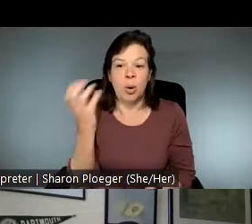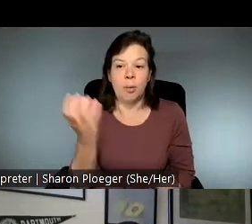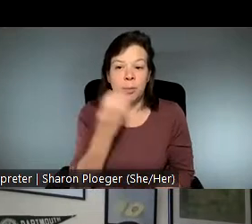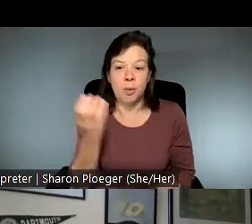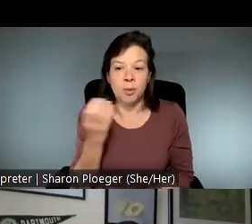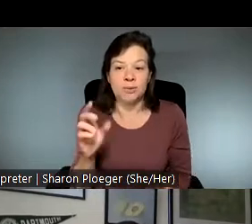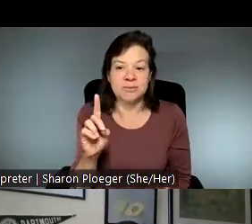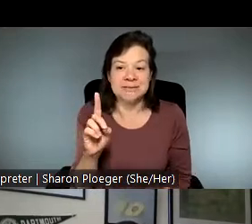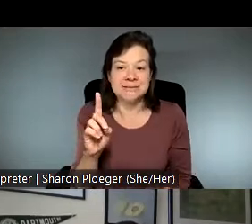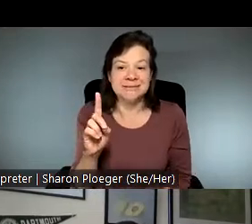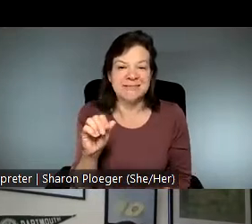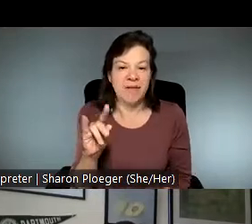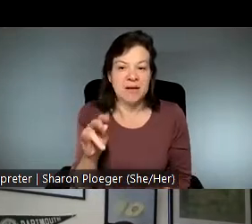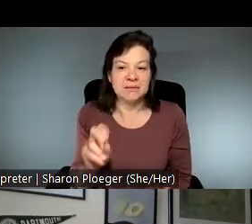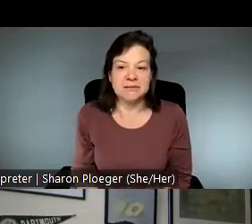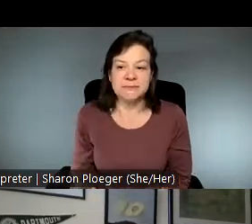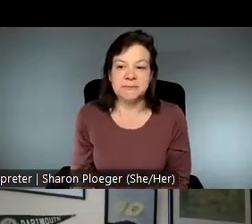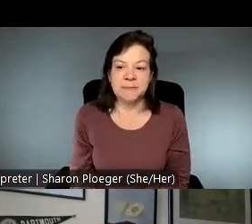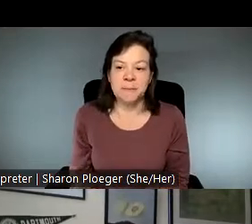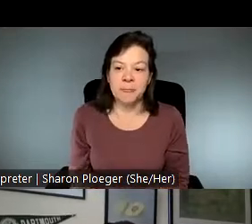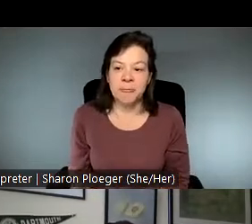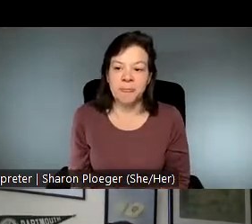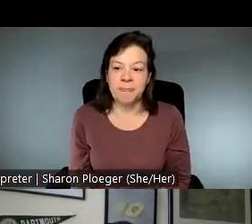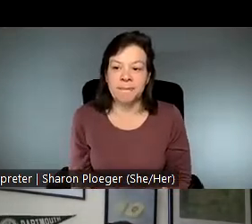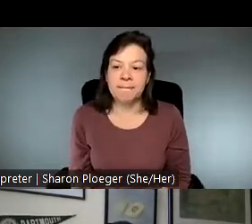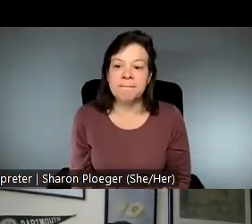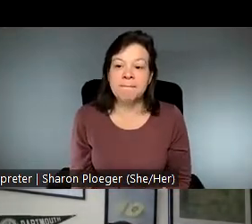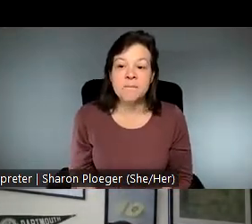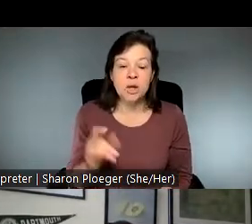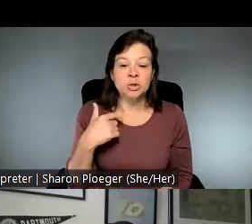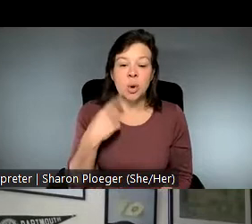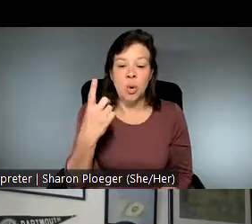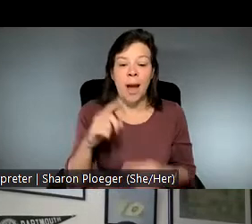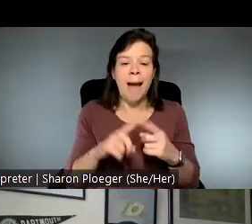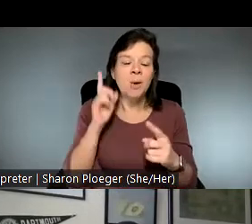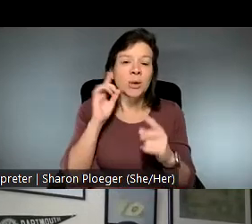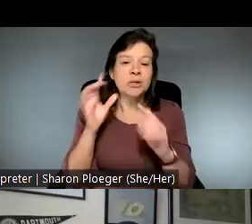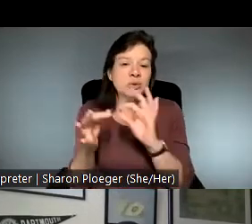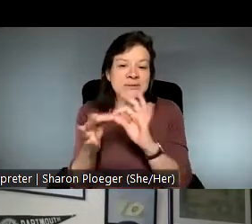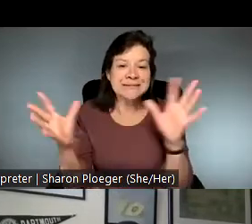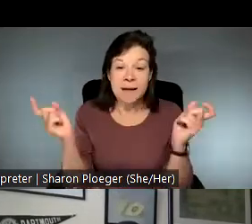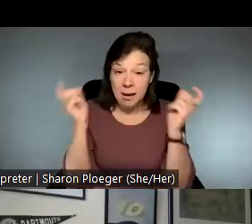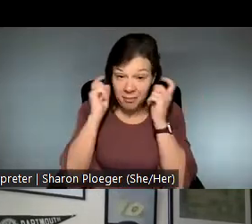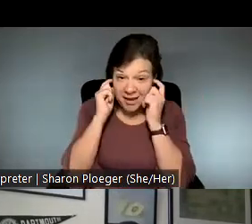So if you'll give me one moment, I will disconnect my headset and I'll play for you,